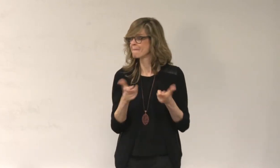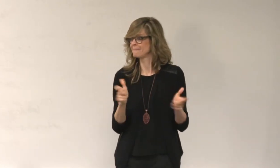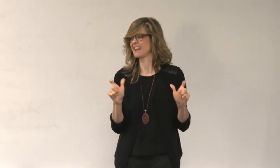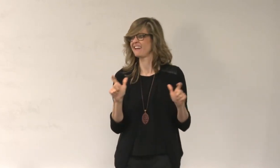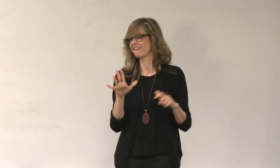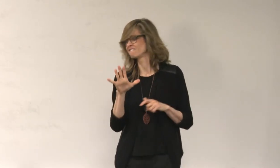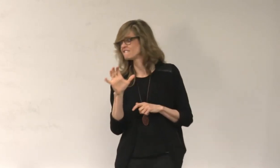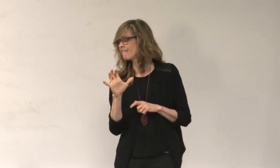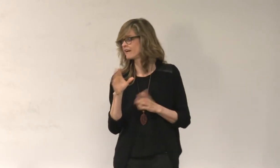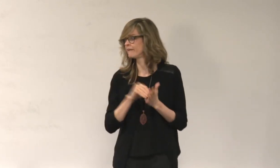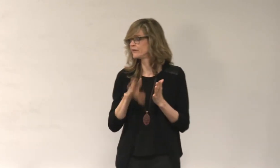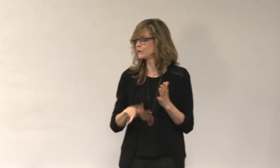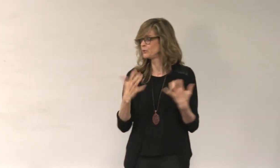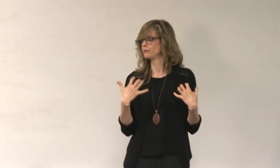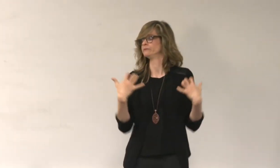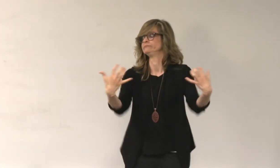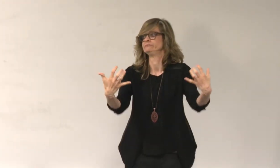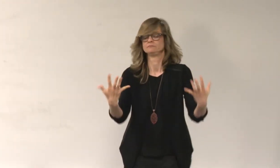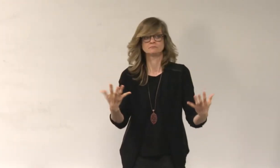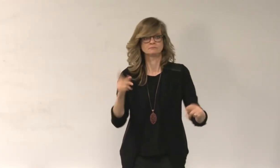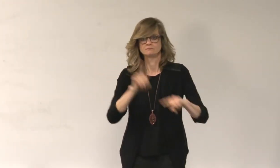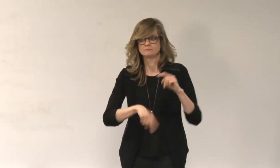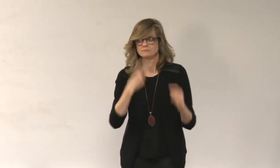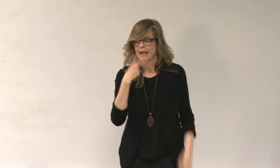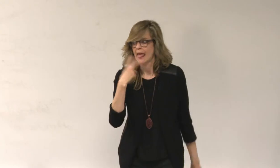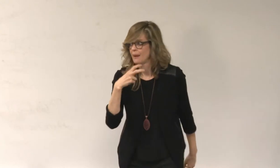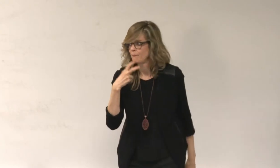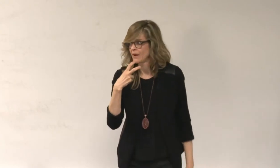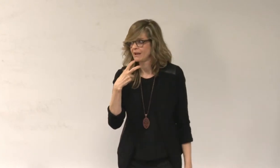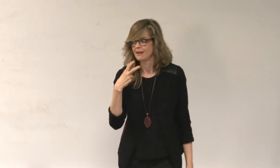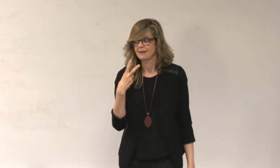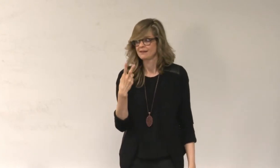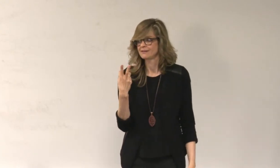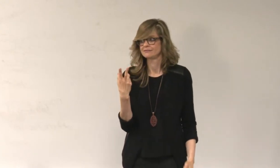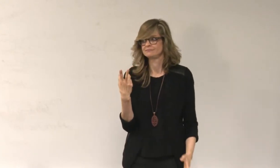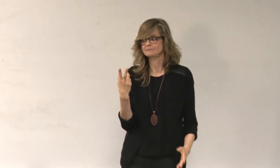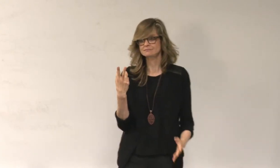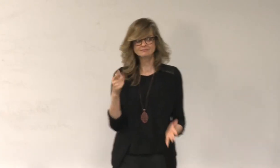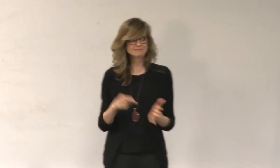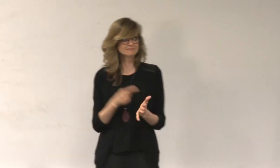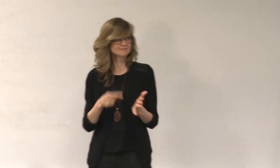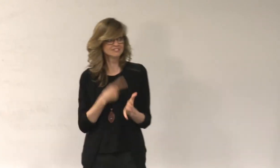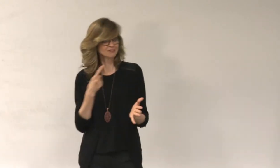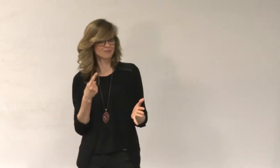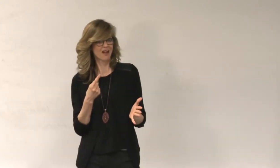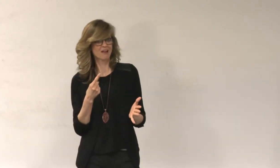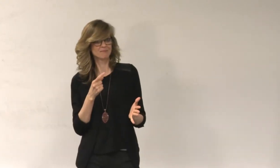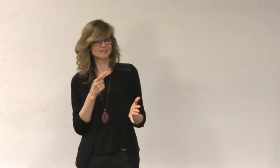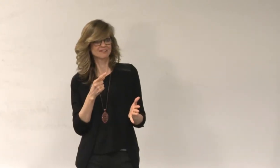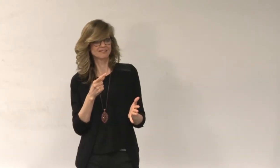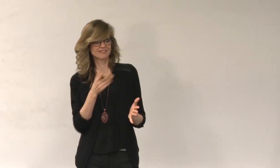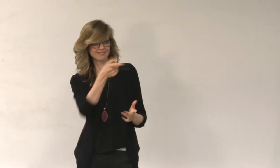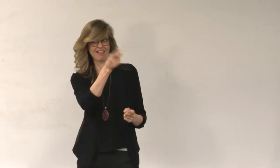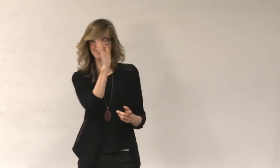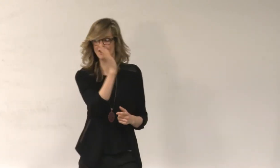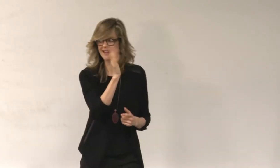AND THE CLASSES ARE LARGER, MAYBE WITH MORE AUDITORIUM TYPE OF PARTICIPATION